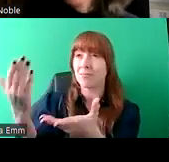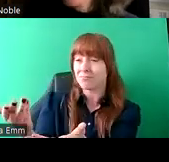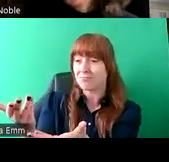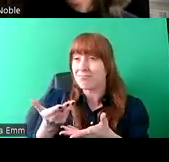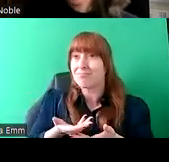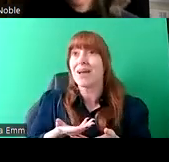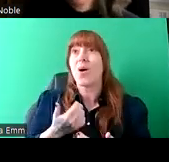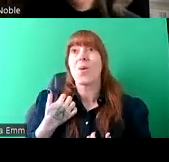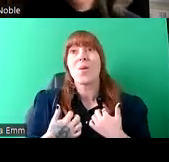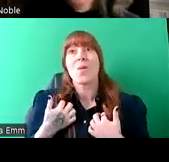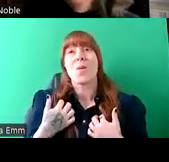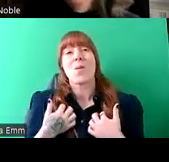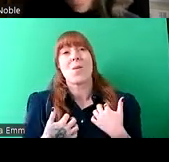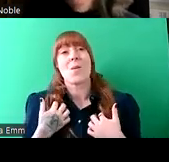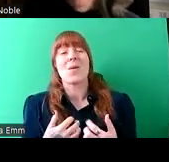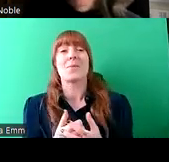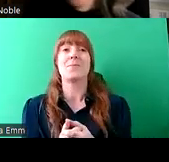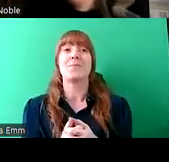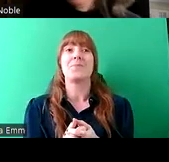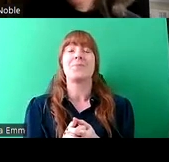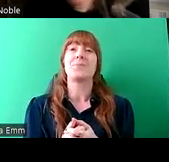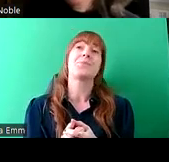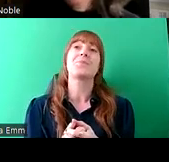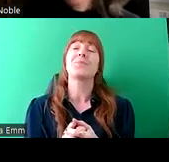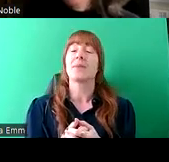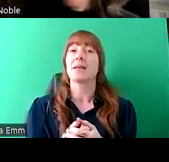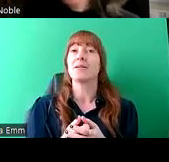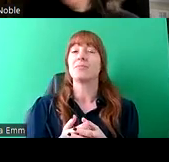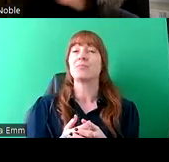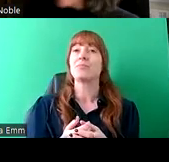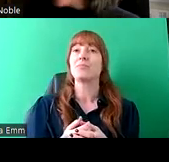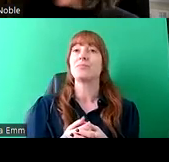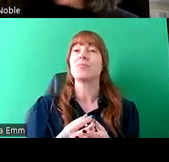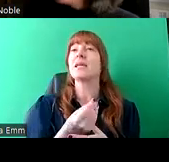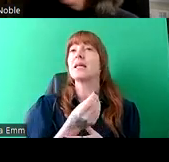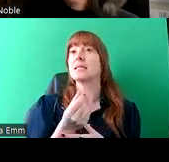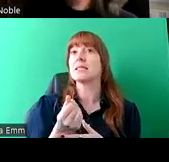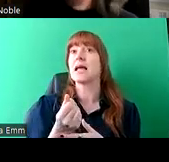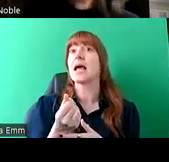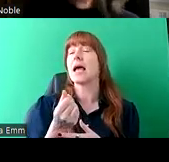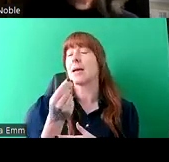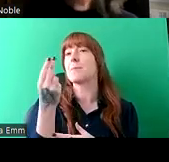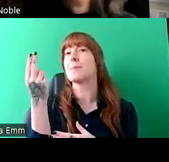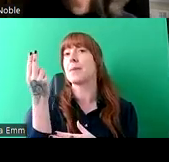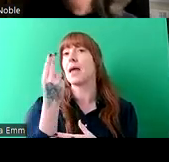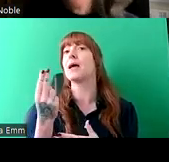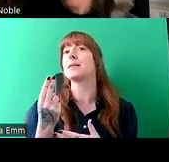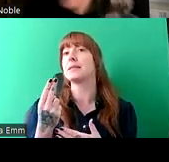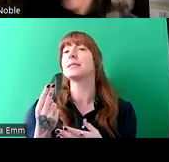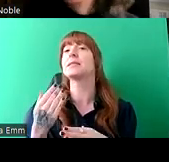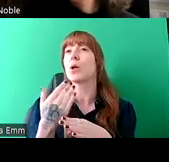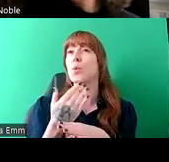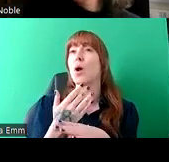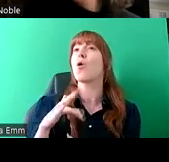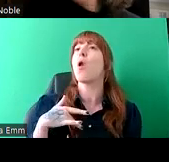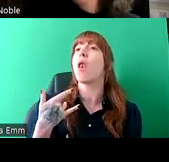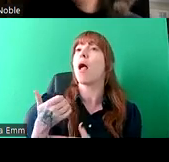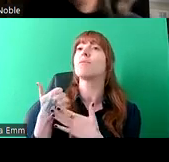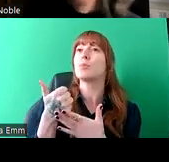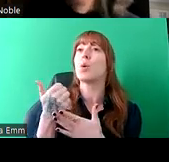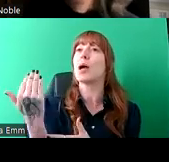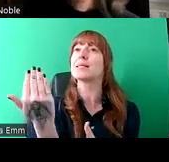exciting for us. I mentioned some of the artists that worked on the 'Life Support' exhibition. So,